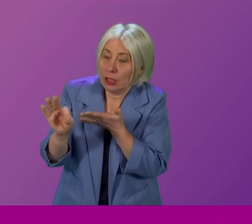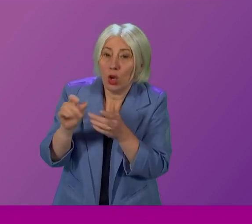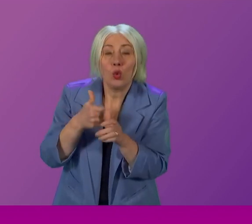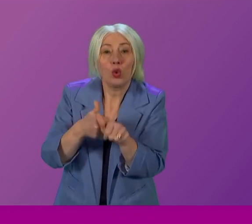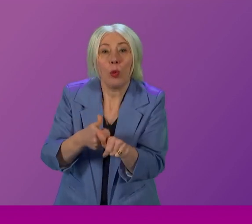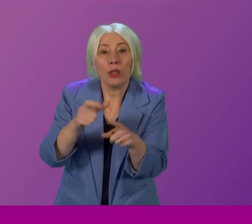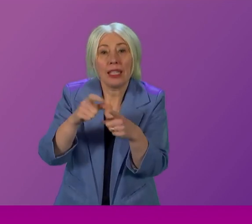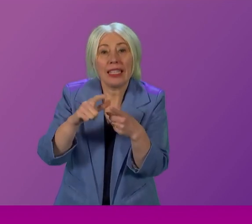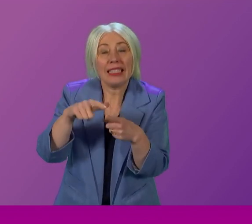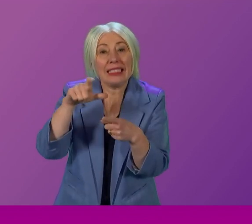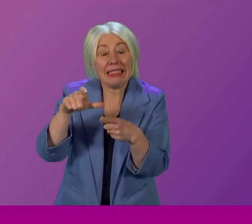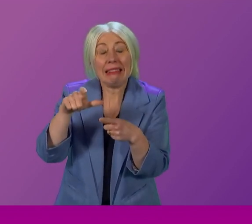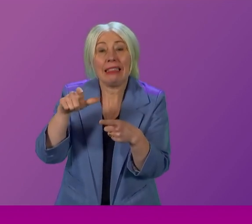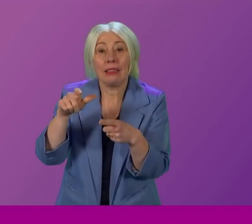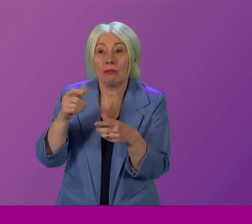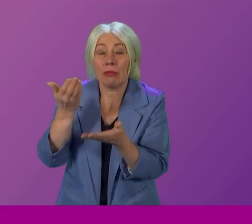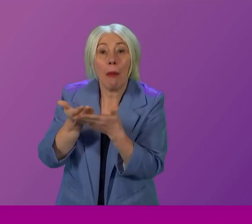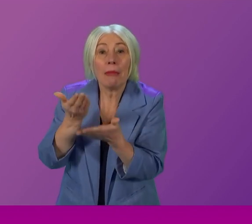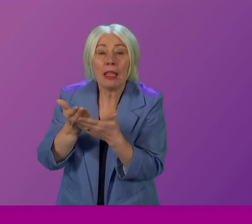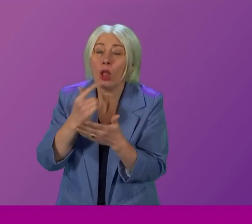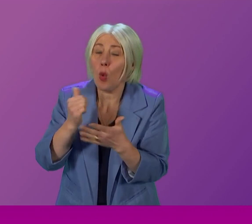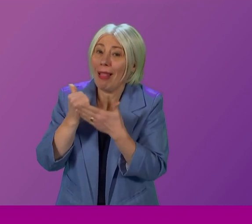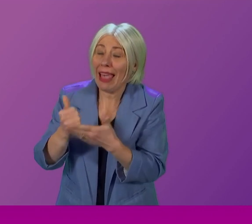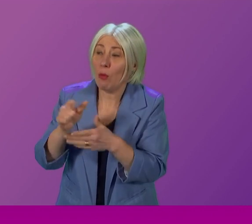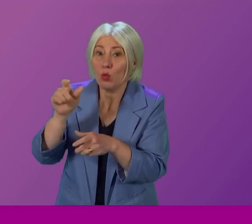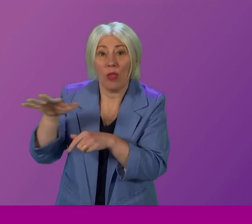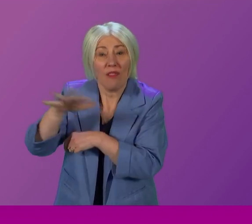will make a huge difference to families who are suffering in Turkey and Syria.